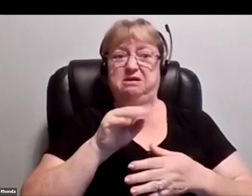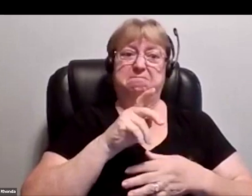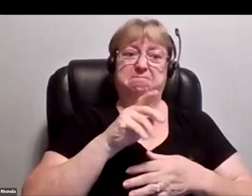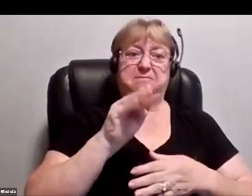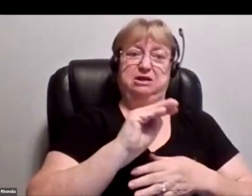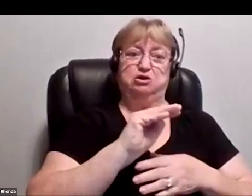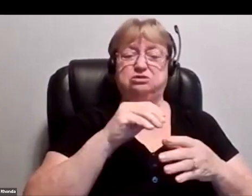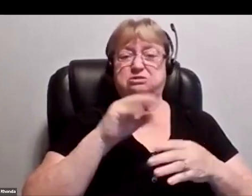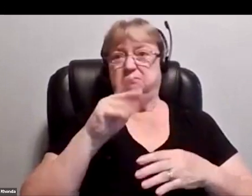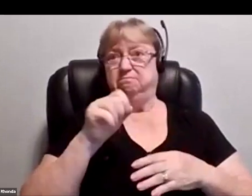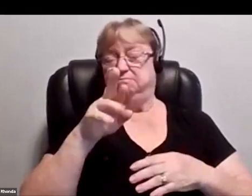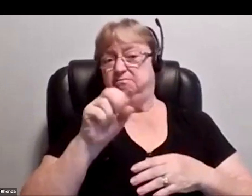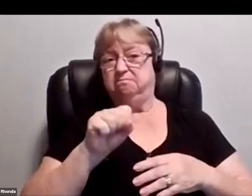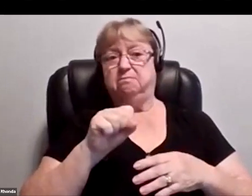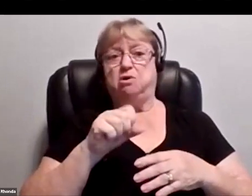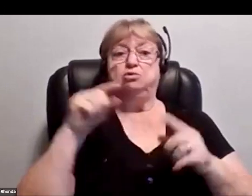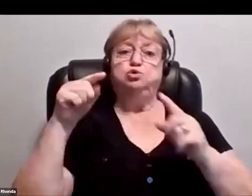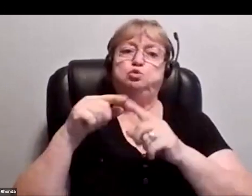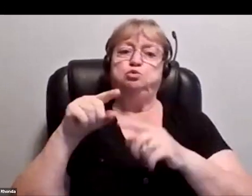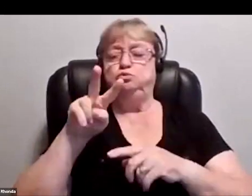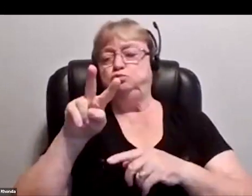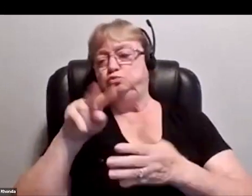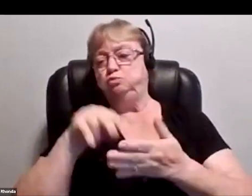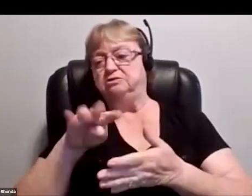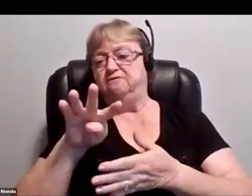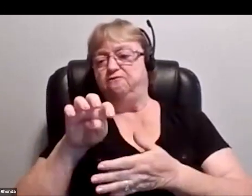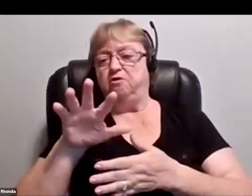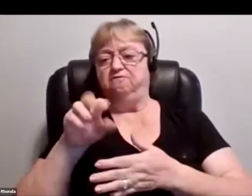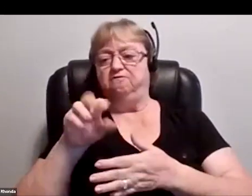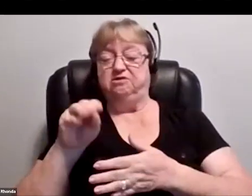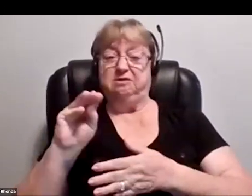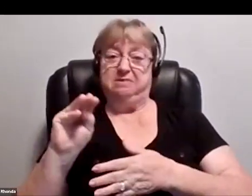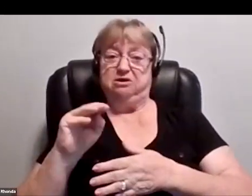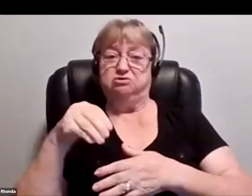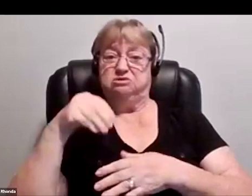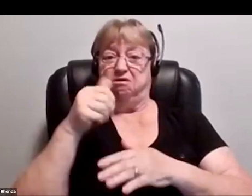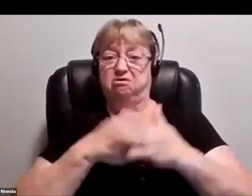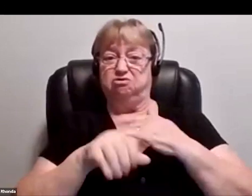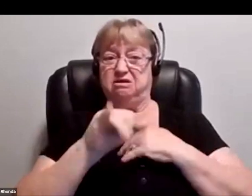The construction itself of IceCube took seven years, and it's really a huge detector.